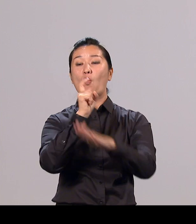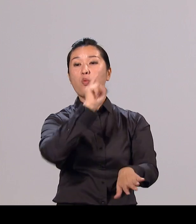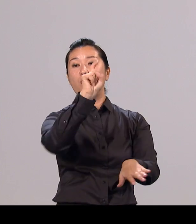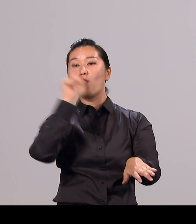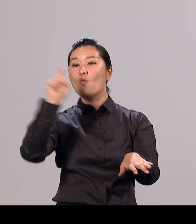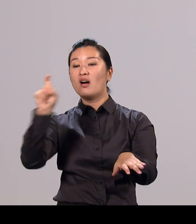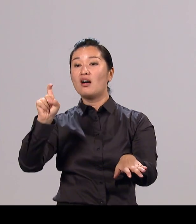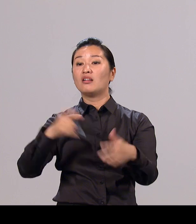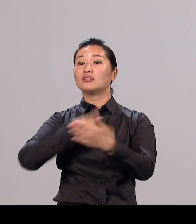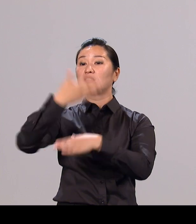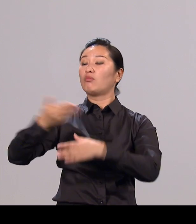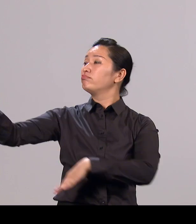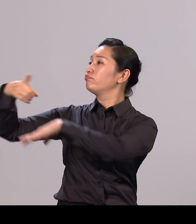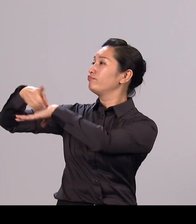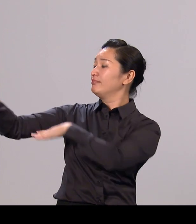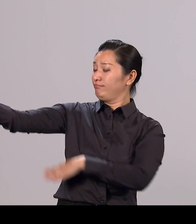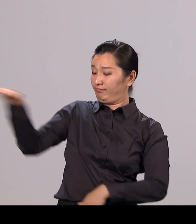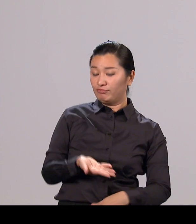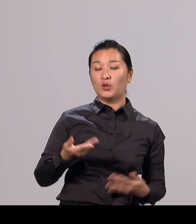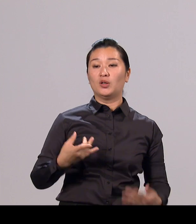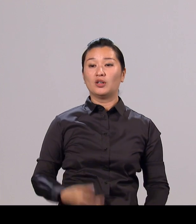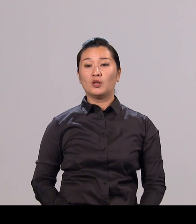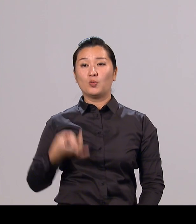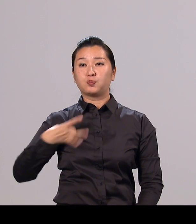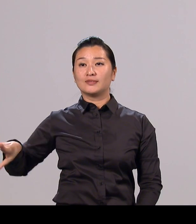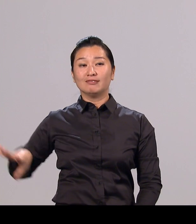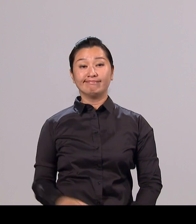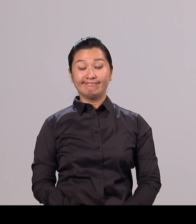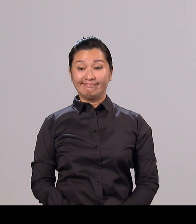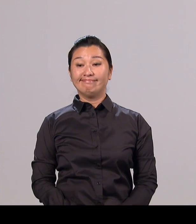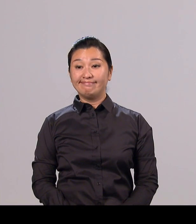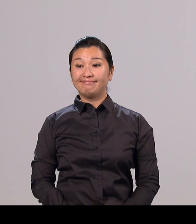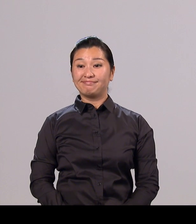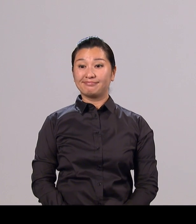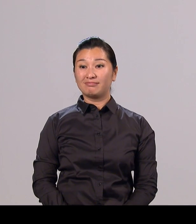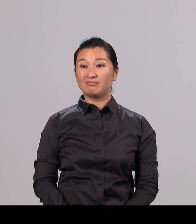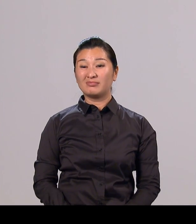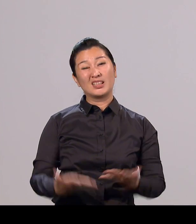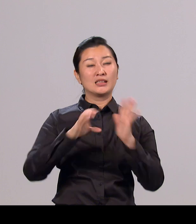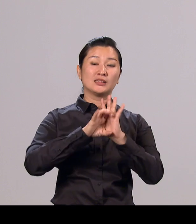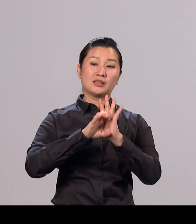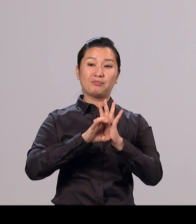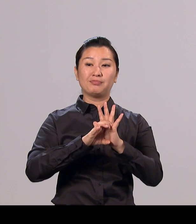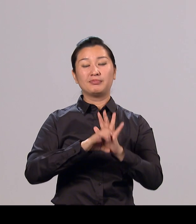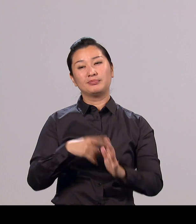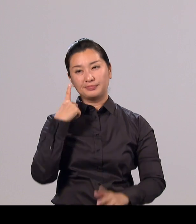or maybe to lockers in your neighbourhood for online retailers like this POPStation.